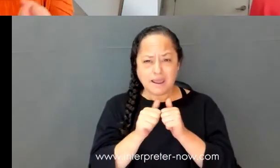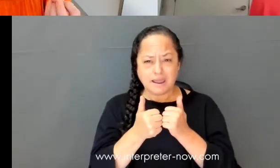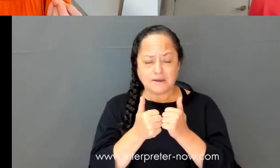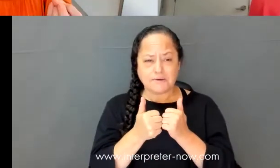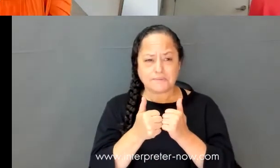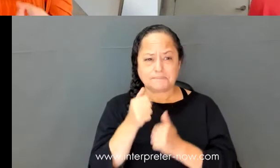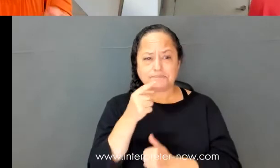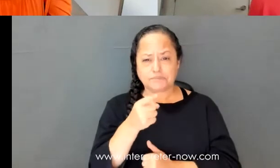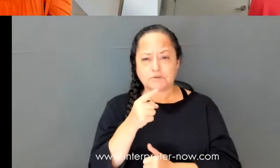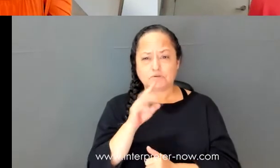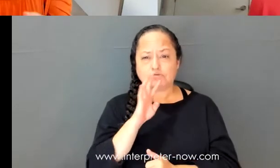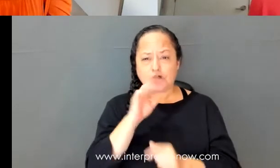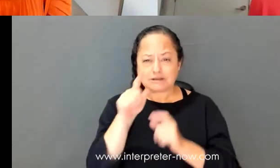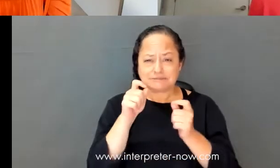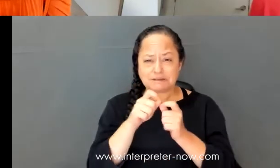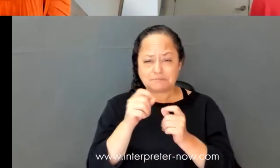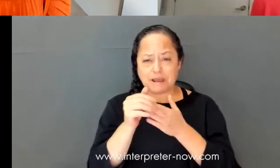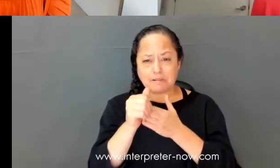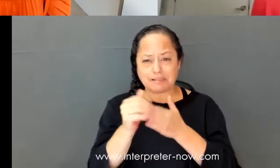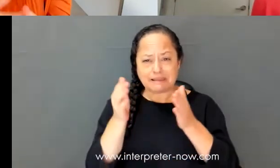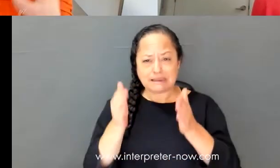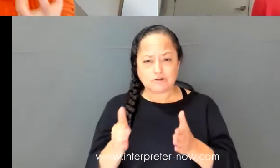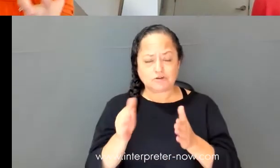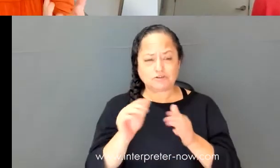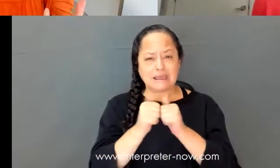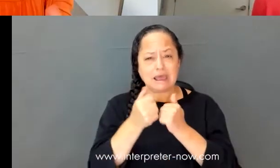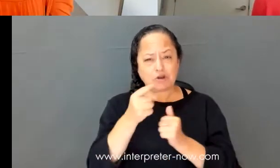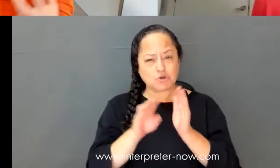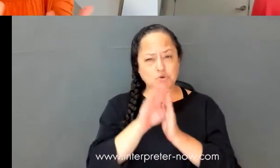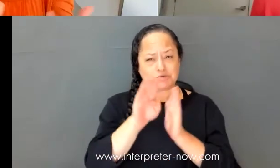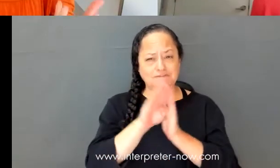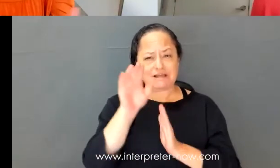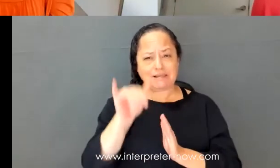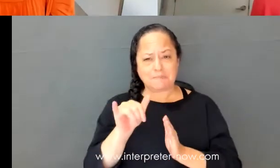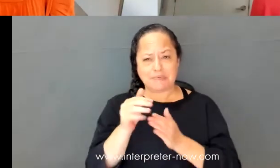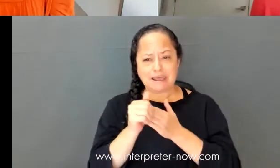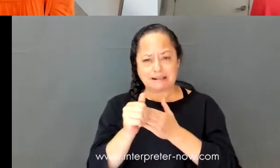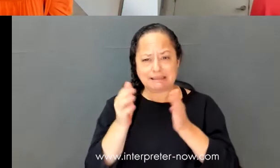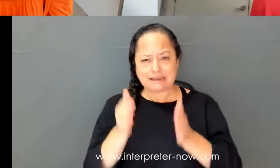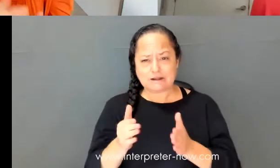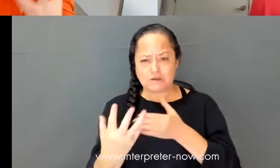You talk specifically about leaders here. How do you develop that as a leader? How do you develop that inclusion mindset?